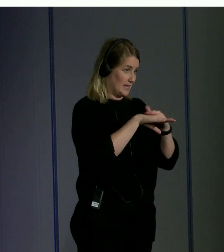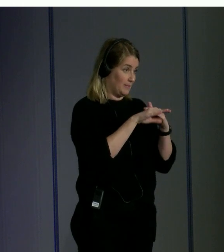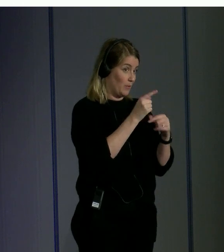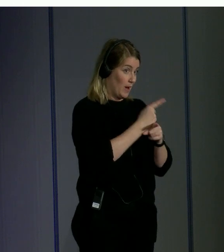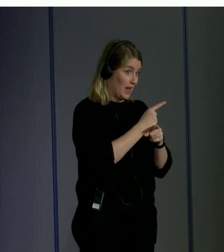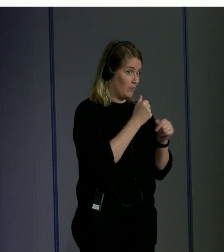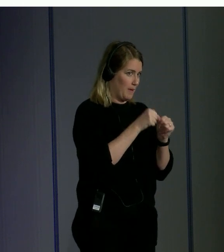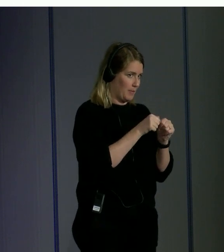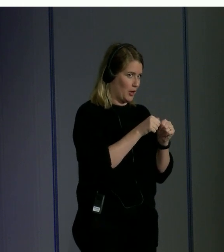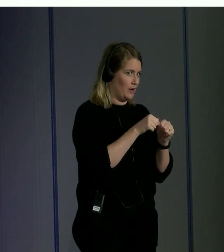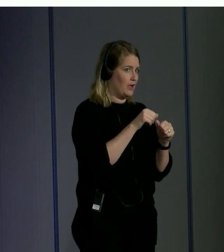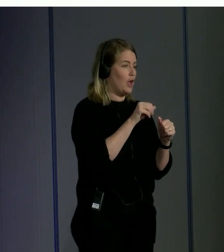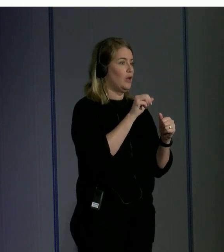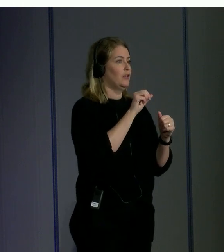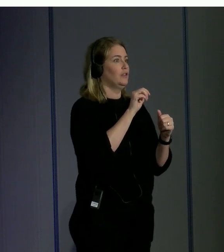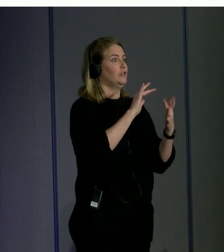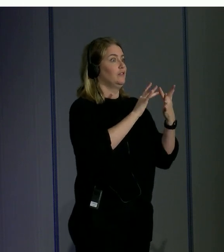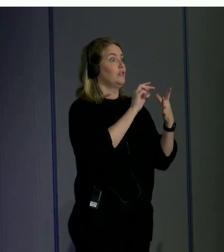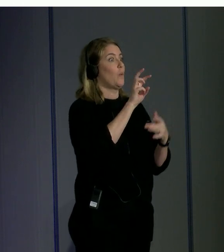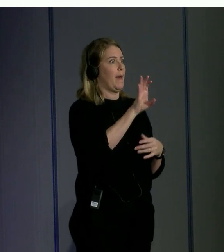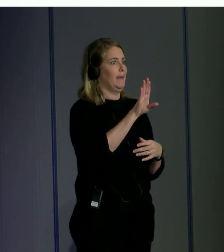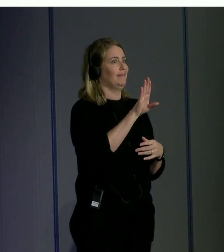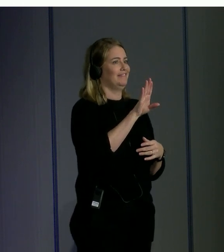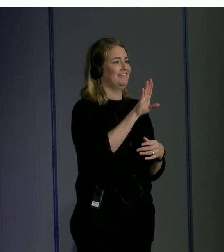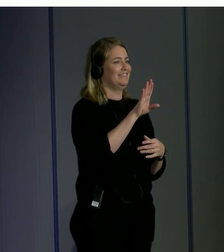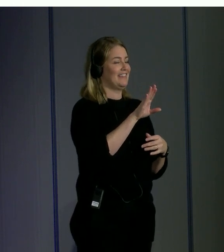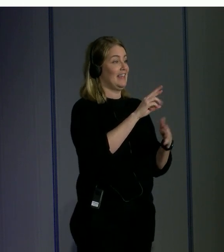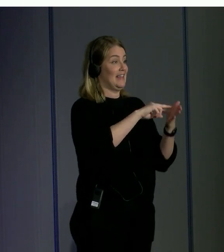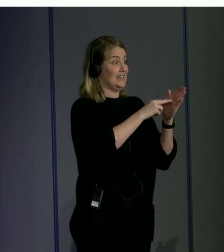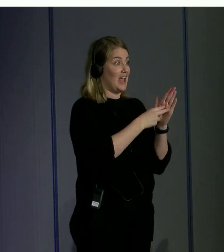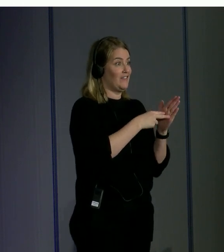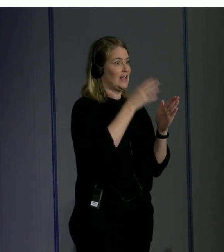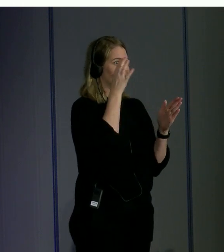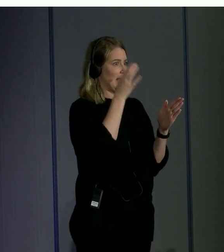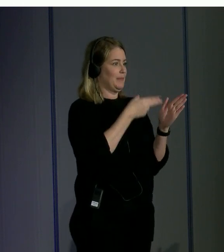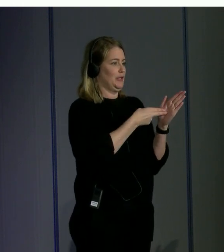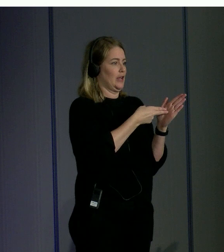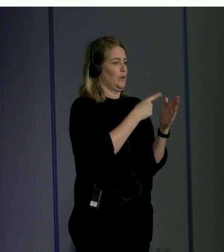Remember, this is the web and the definition of conceptual integrity when your potential